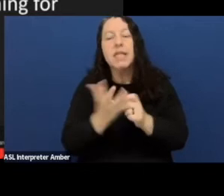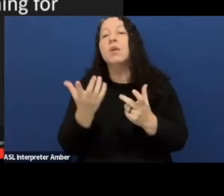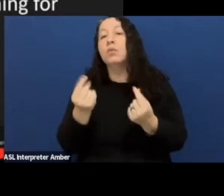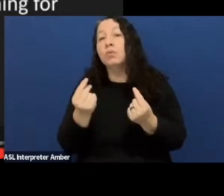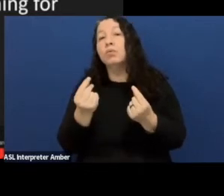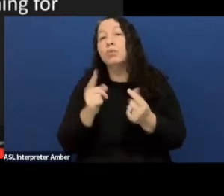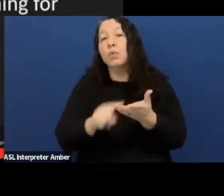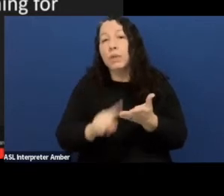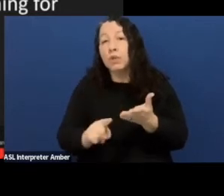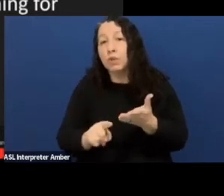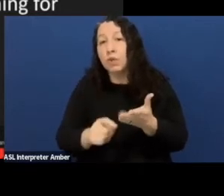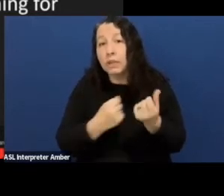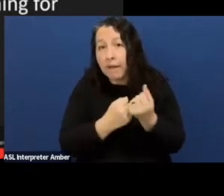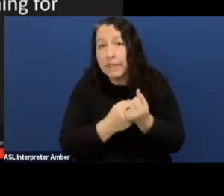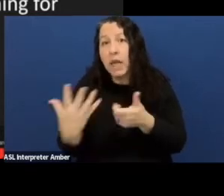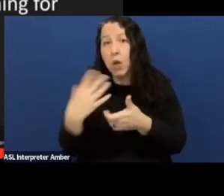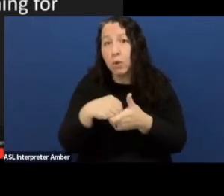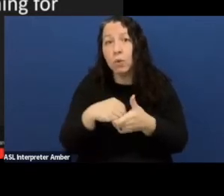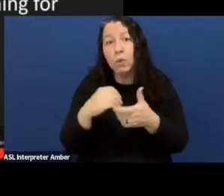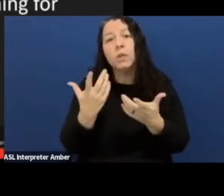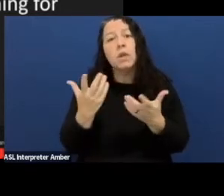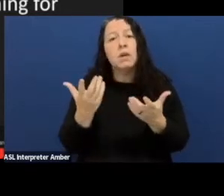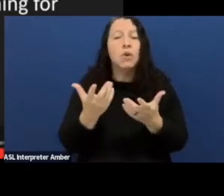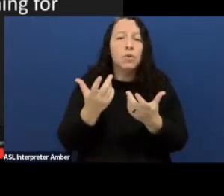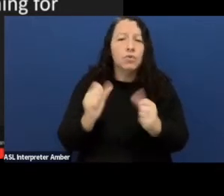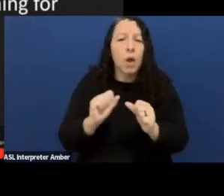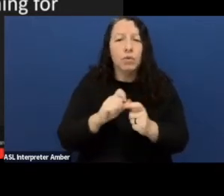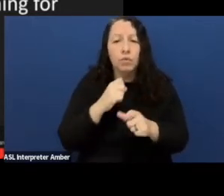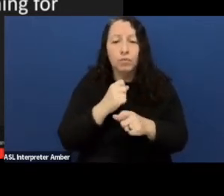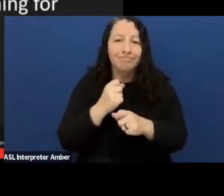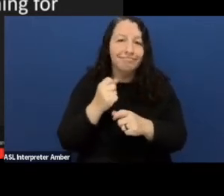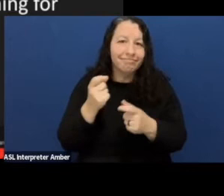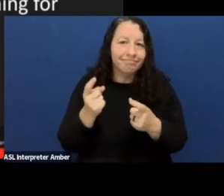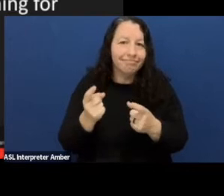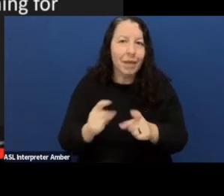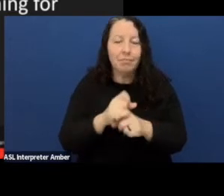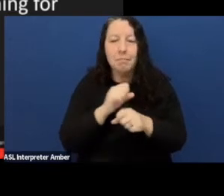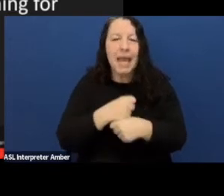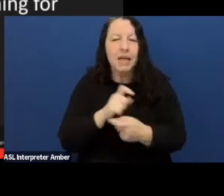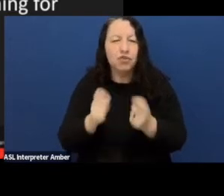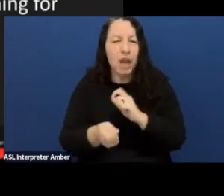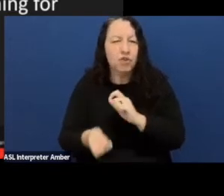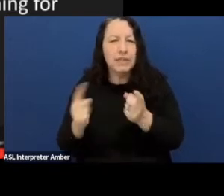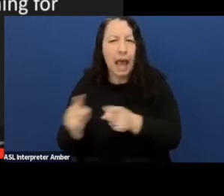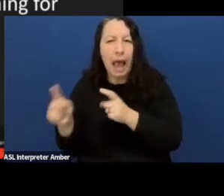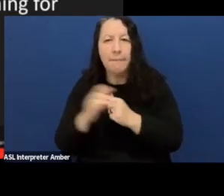to people living with Long COVID, we’re engaging in research advocacy, including seeking